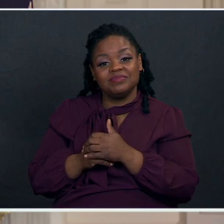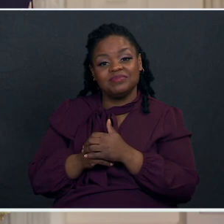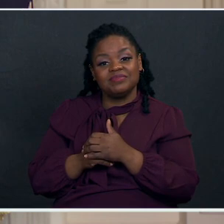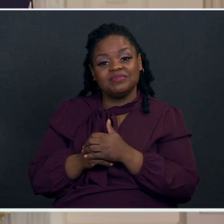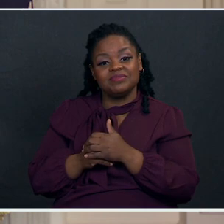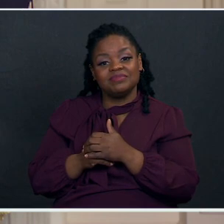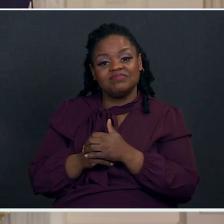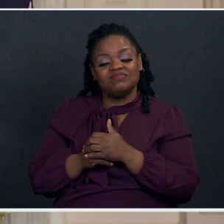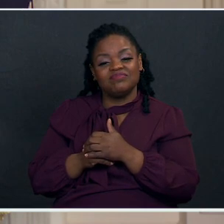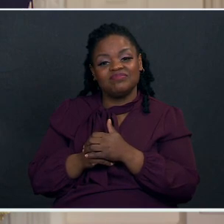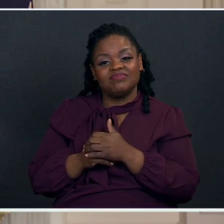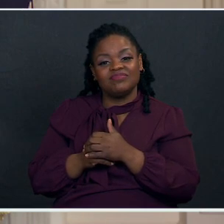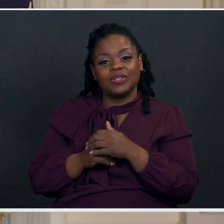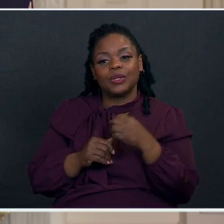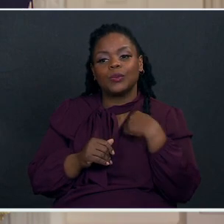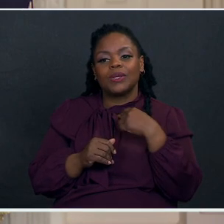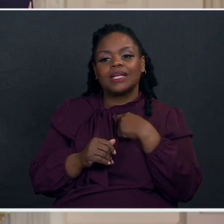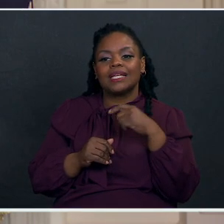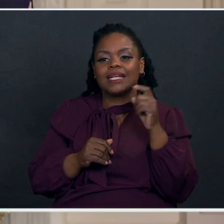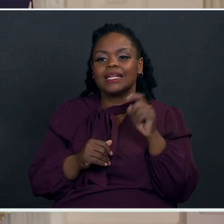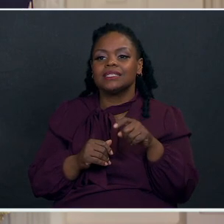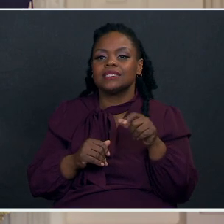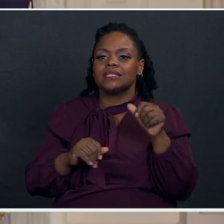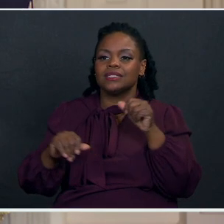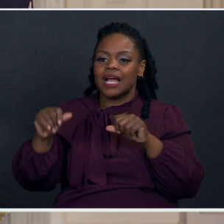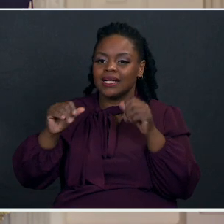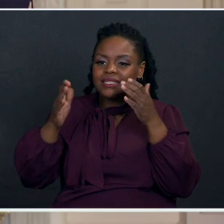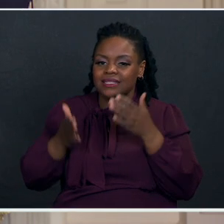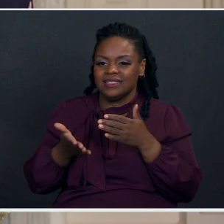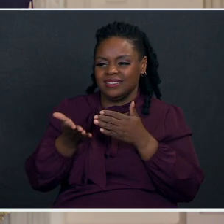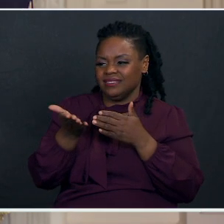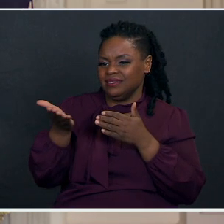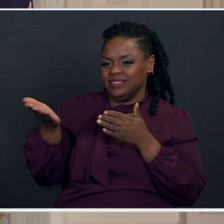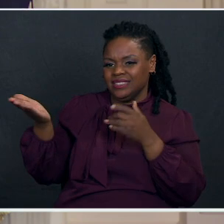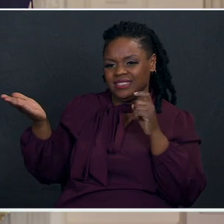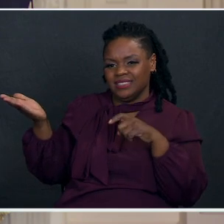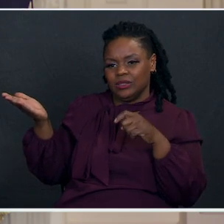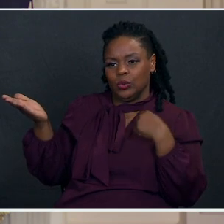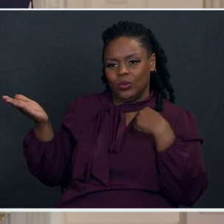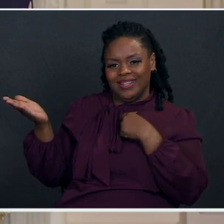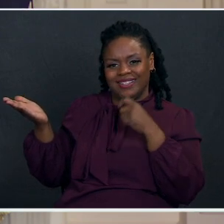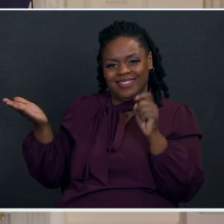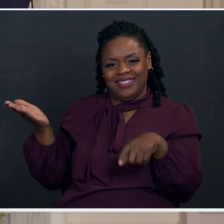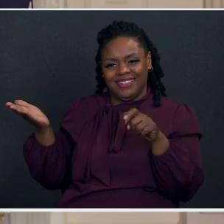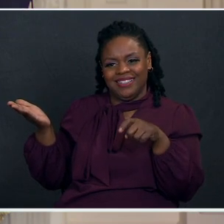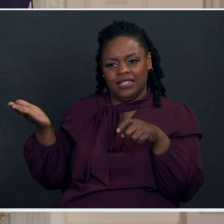We're going to need scientists, the national labs, land-grant universities, historical black colleges and universities